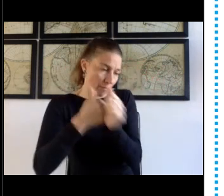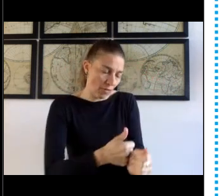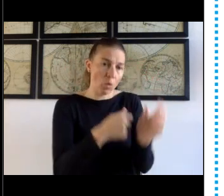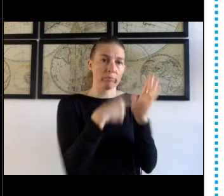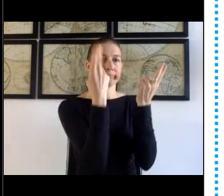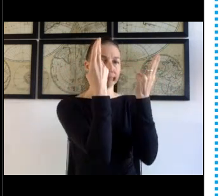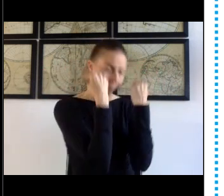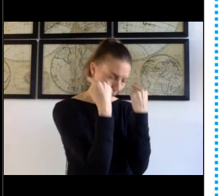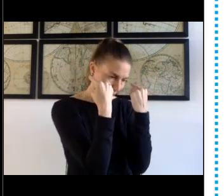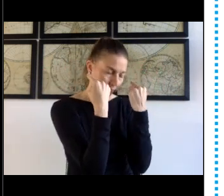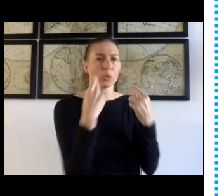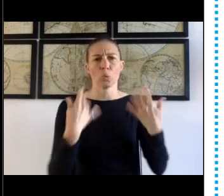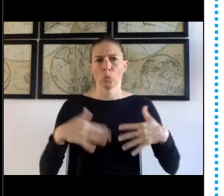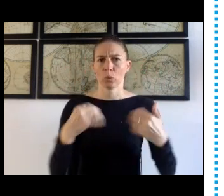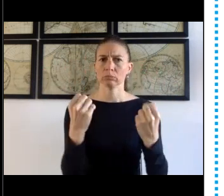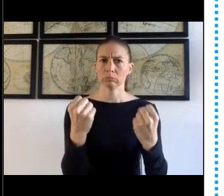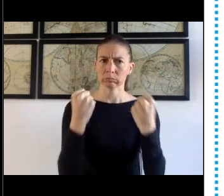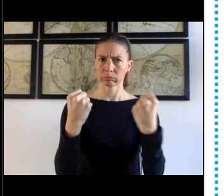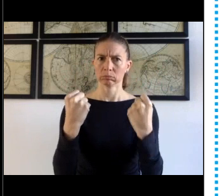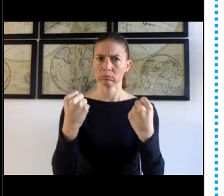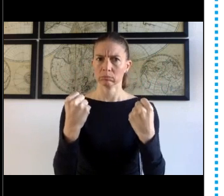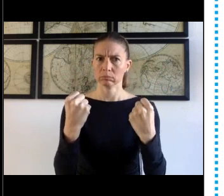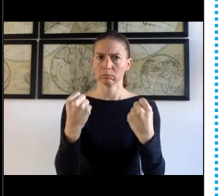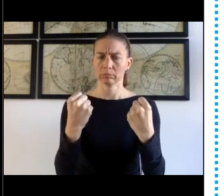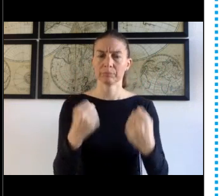And the Member States cannot really choose to apply